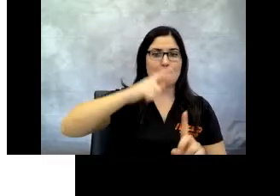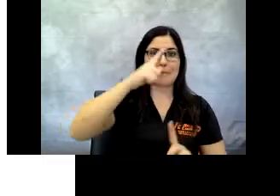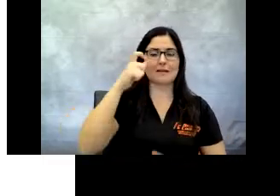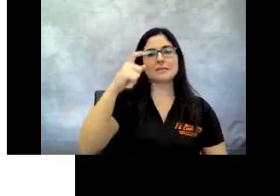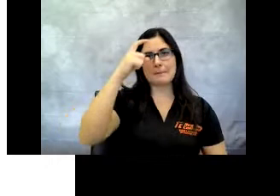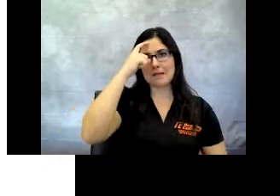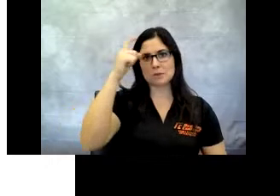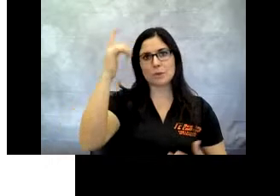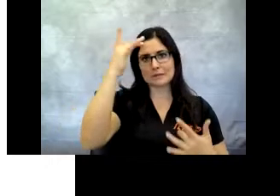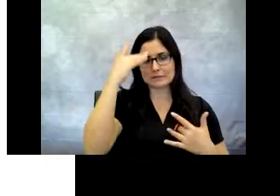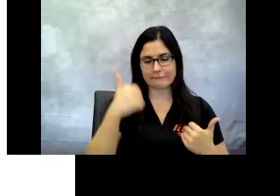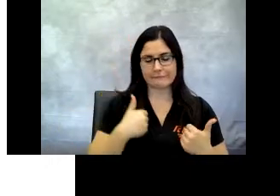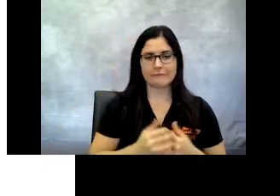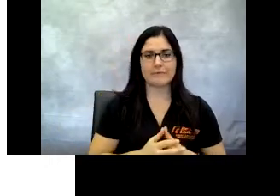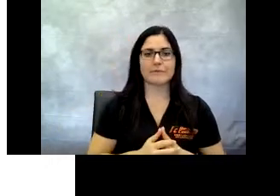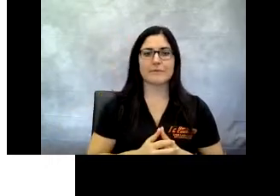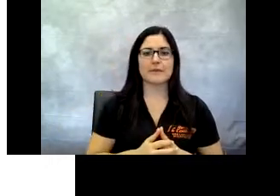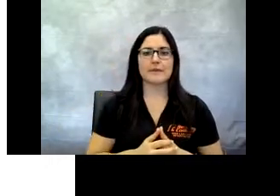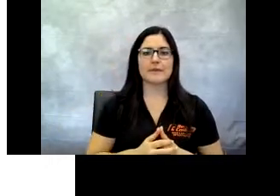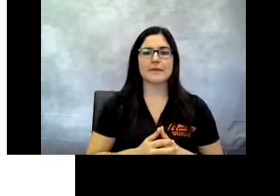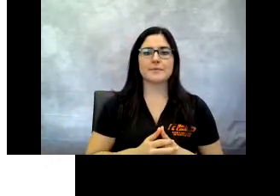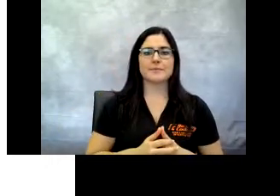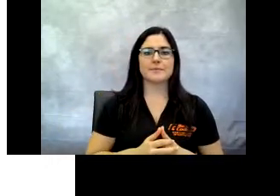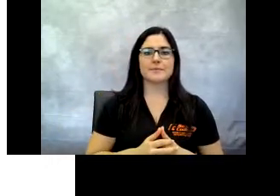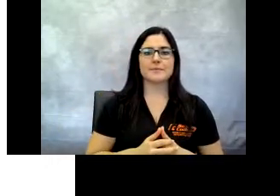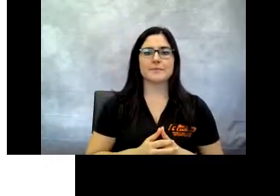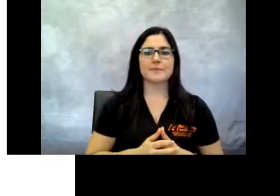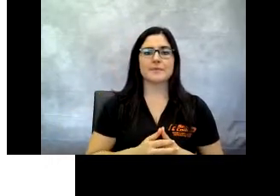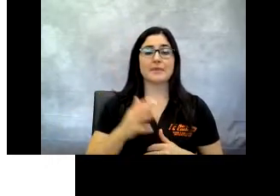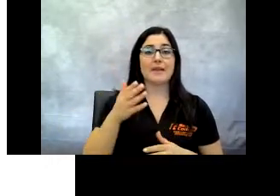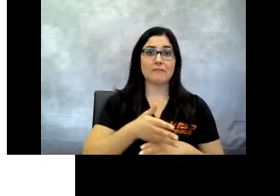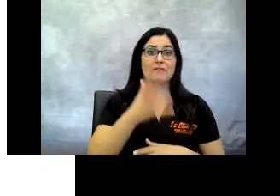They, as they experience these things that can cause them significant amount of distress.